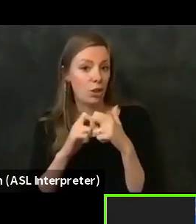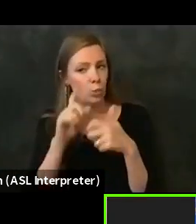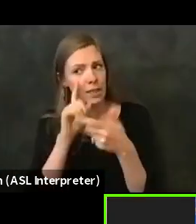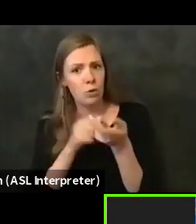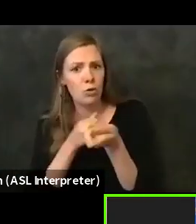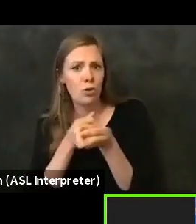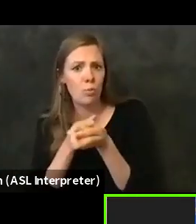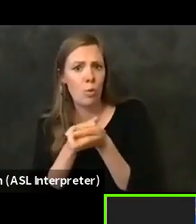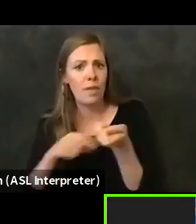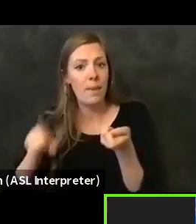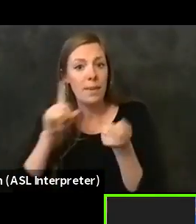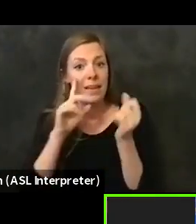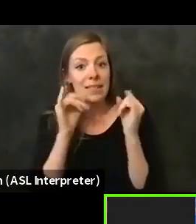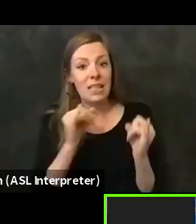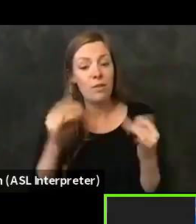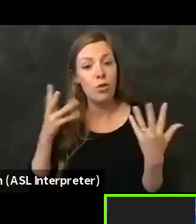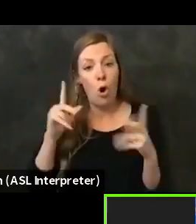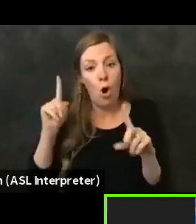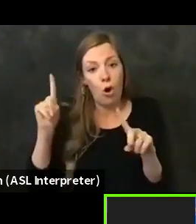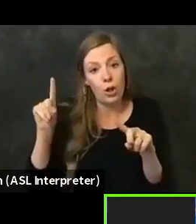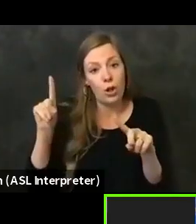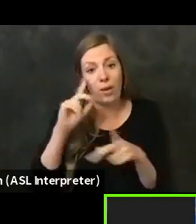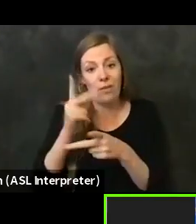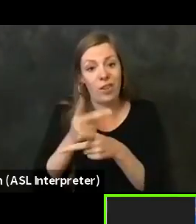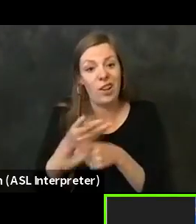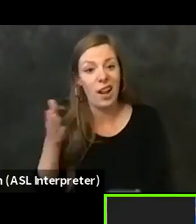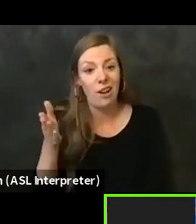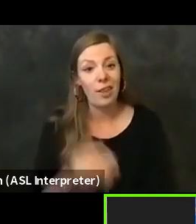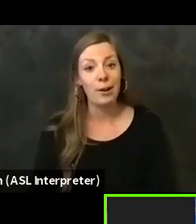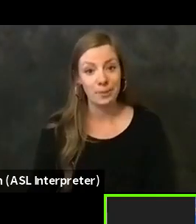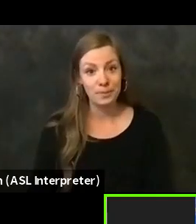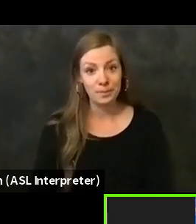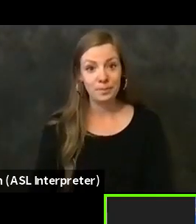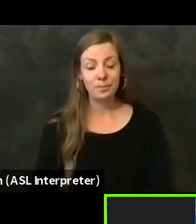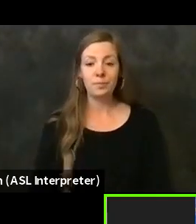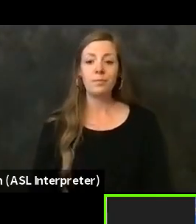where individuals already go for their care. Second thing I wanted to provide an update